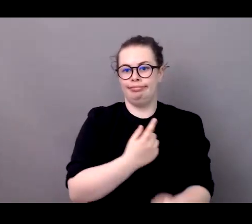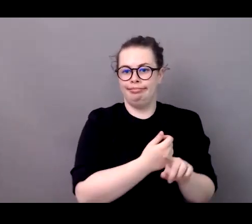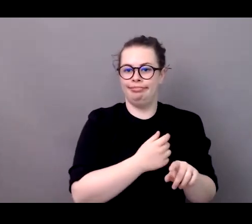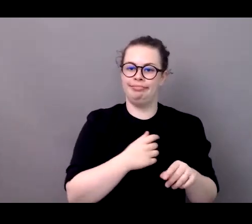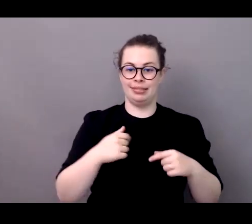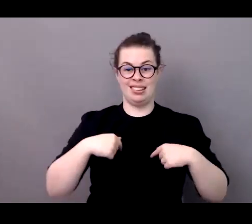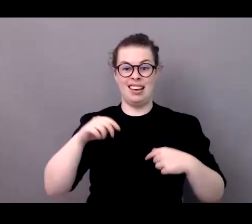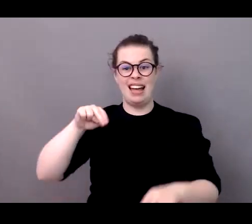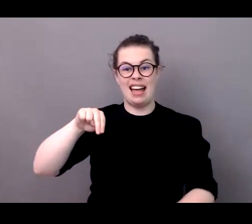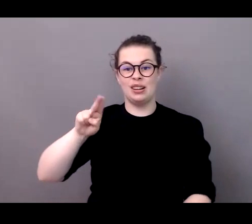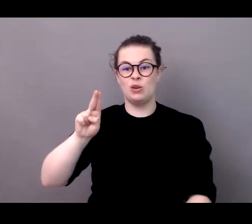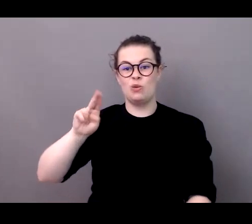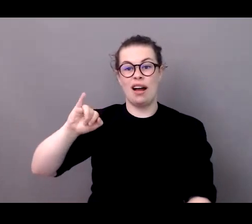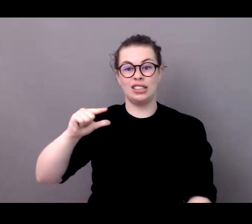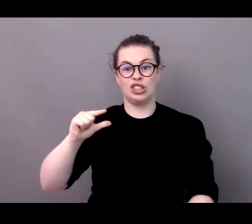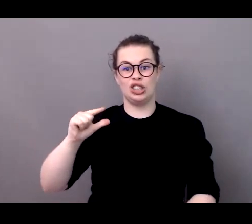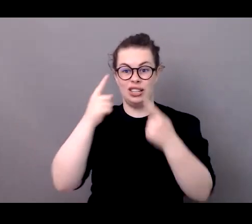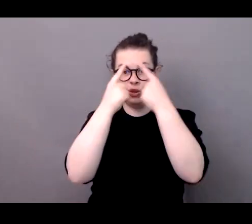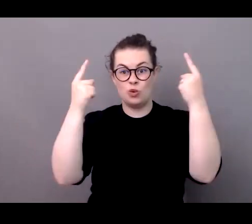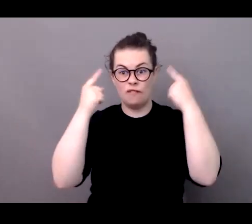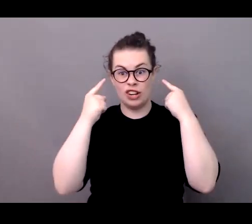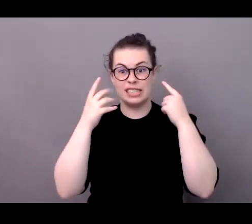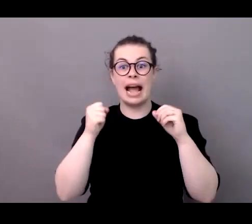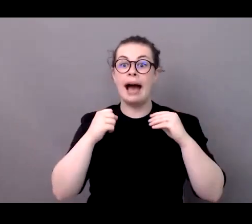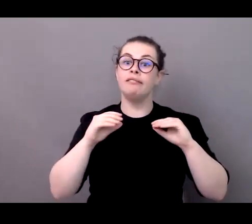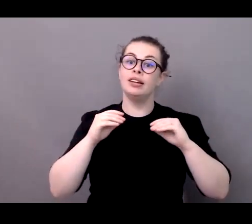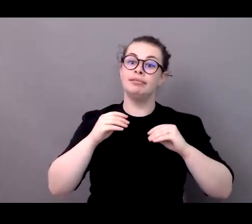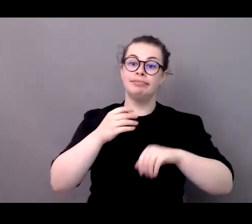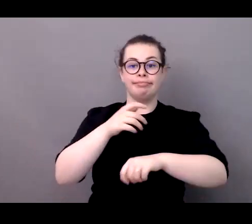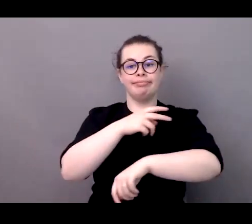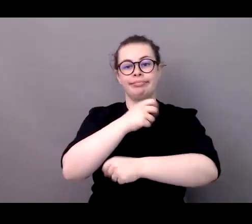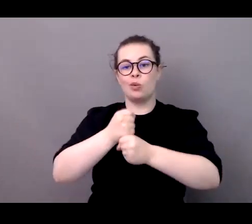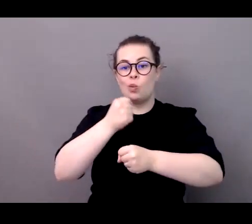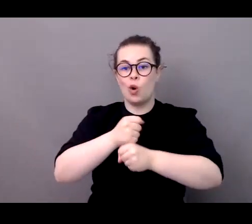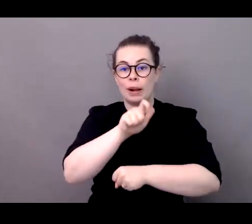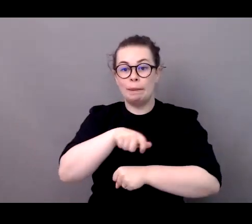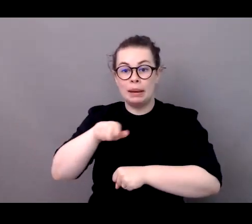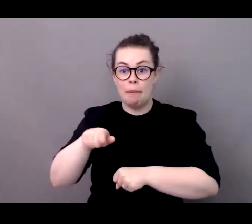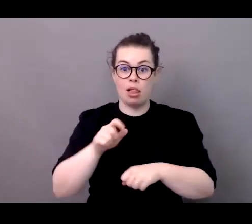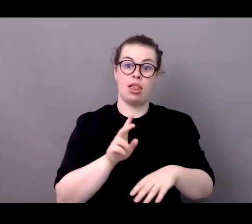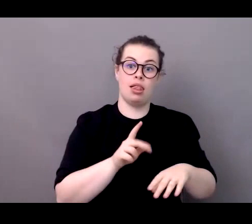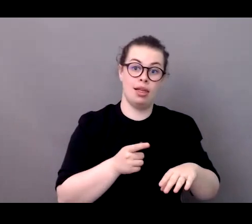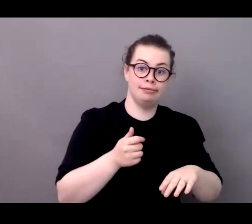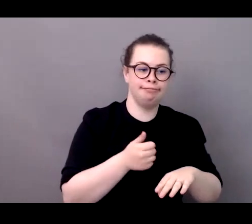are going to assist that work. When you arrive in your breakout group, your mentors will help